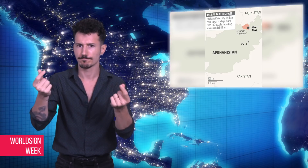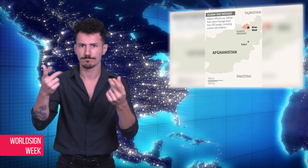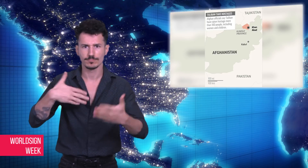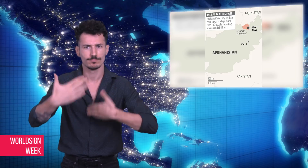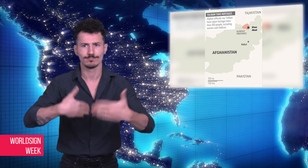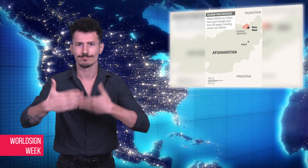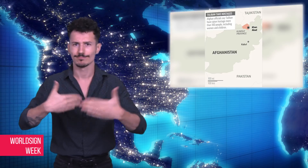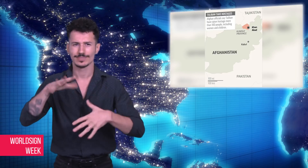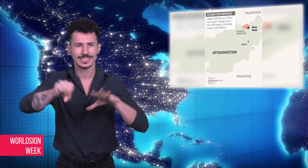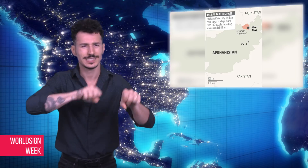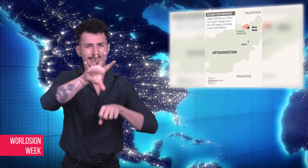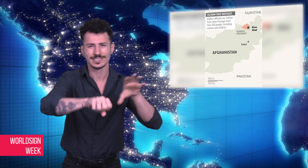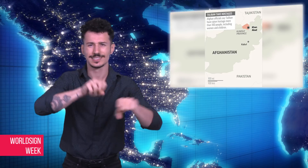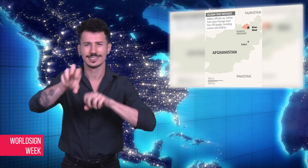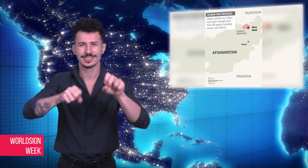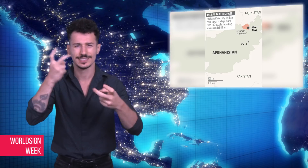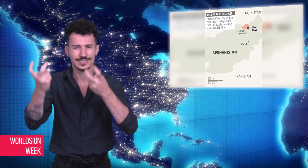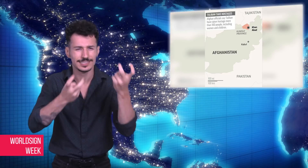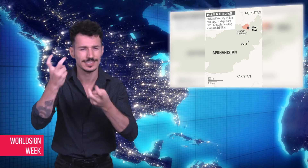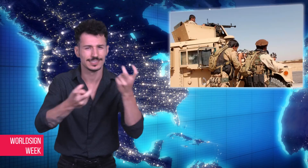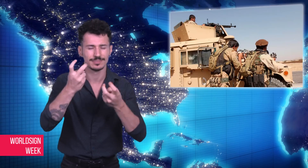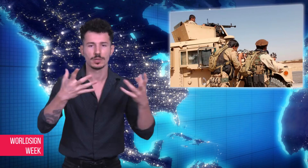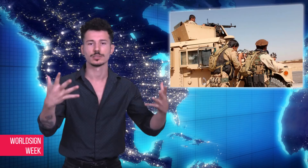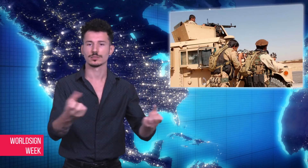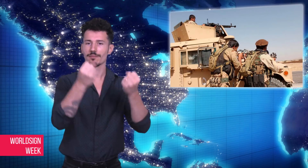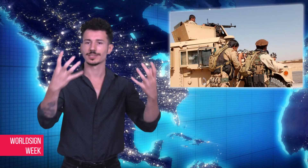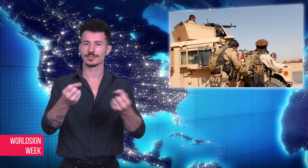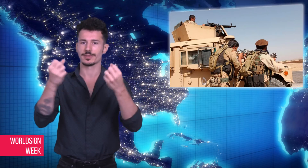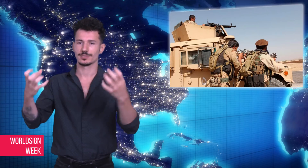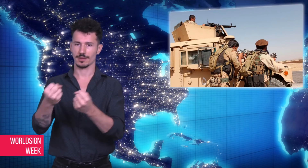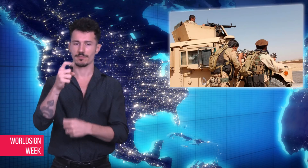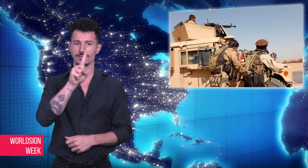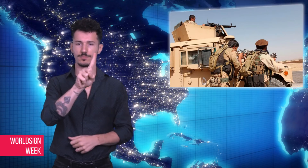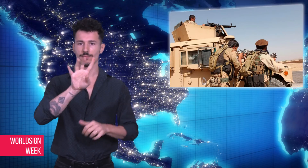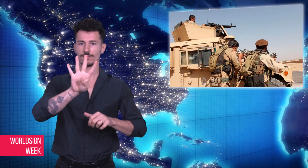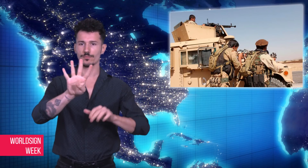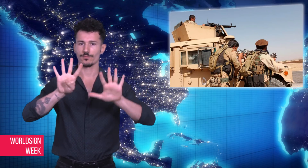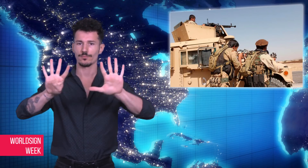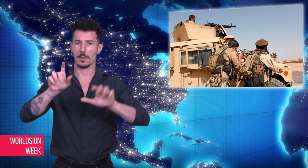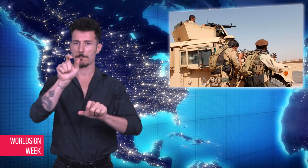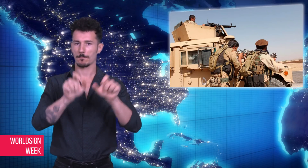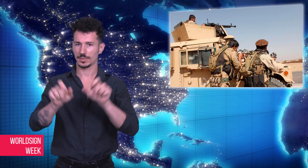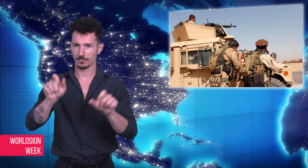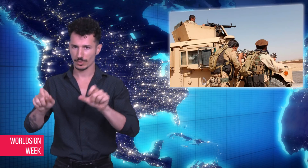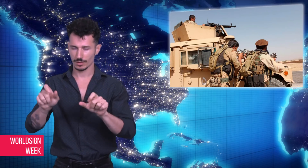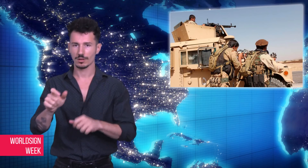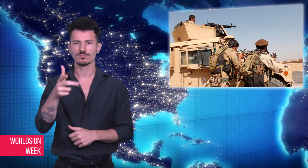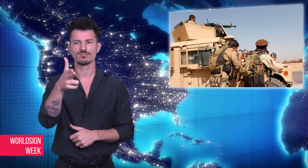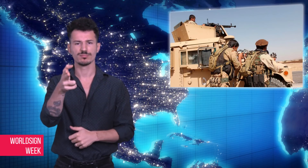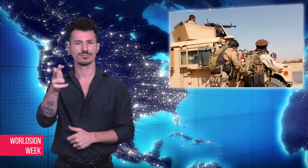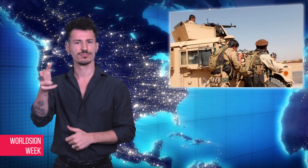least seven insurgents. However, 21 civilians remain to be sought. Tribal